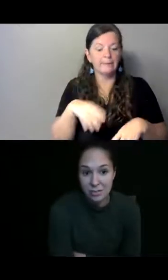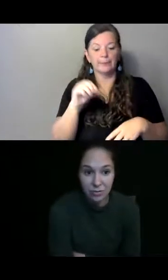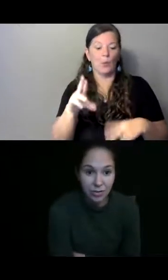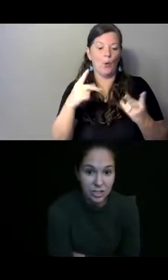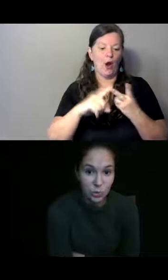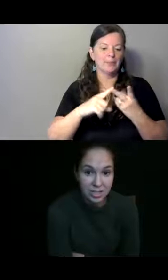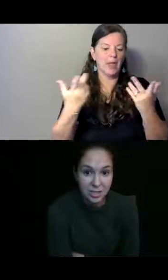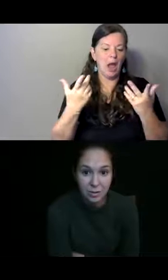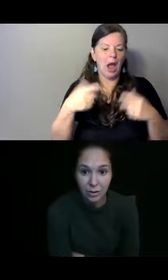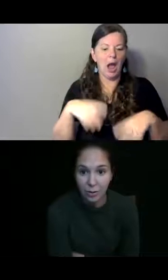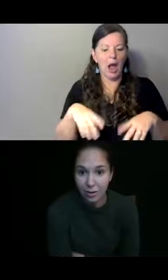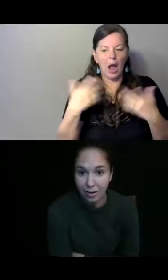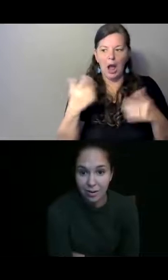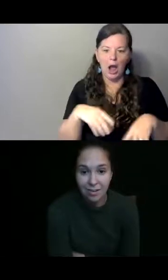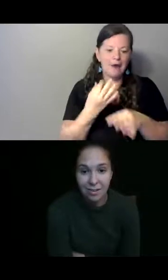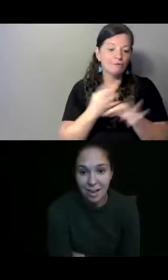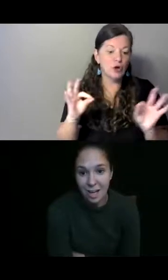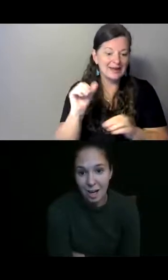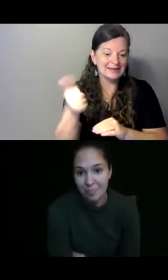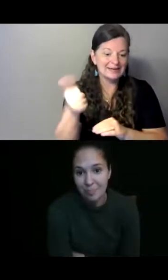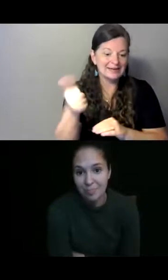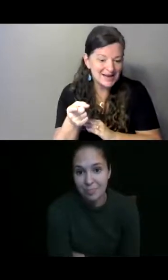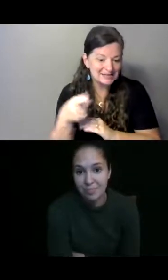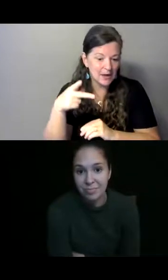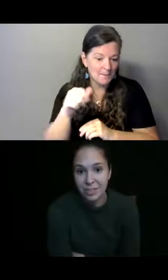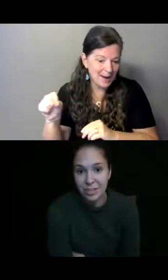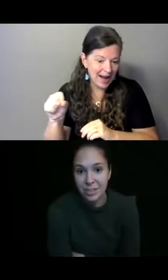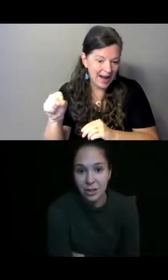see there's a free choice in the middle, or you know,